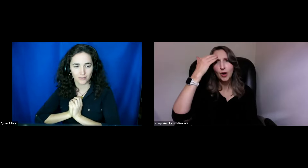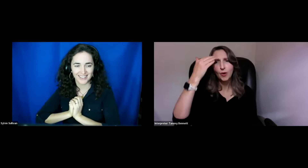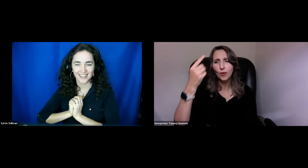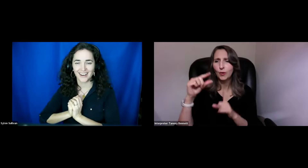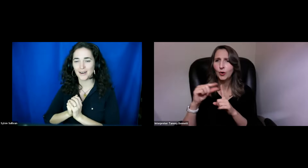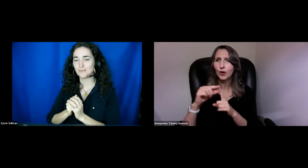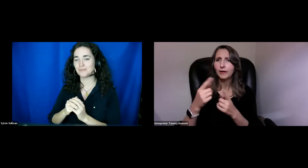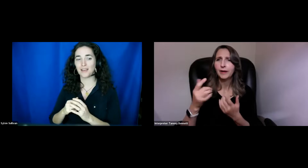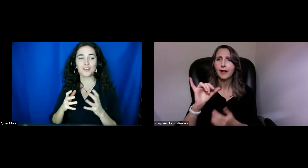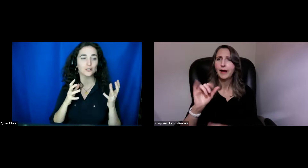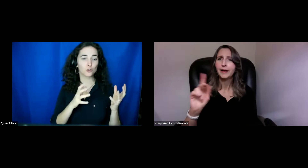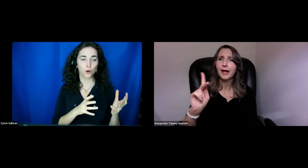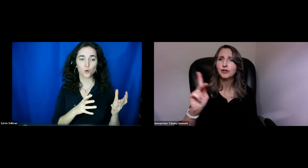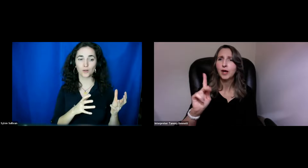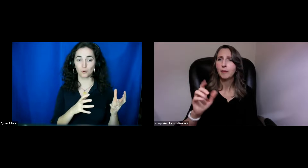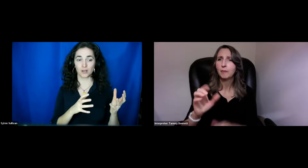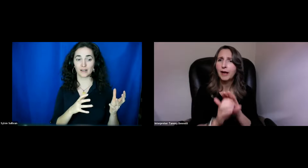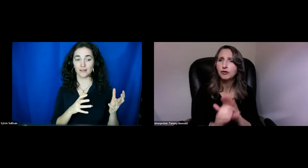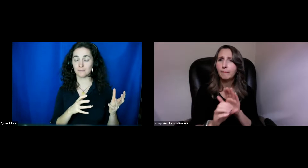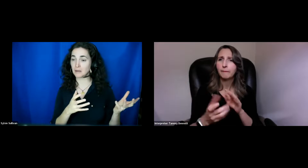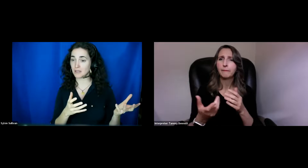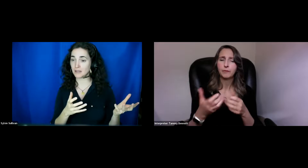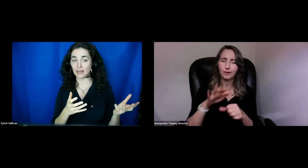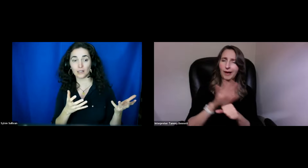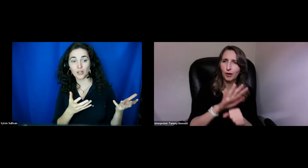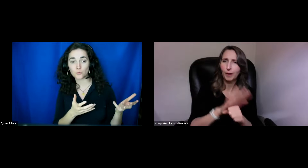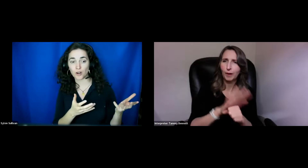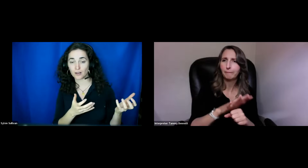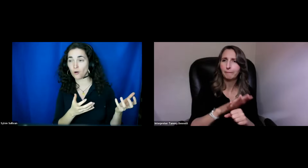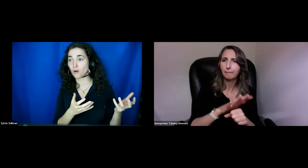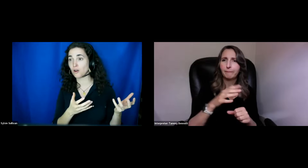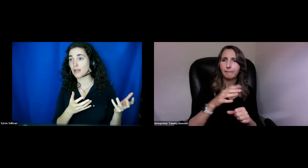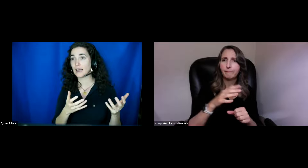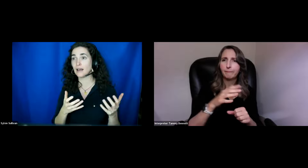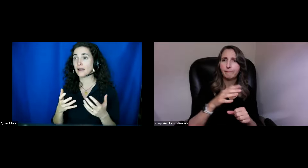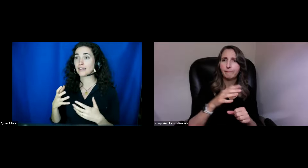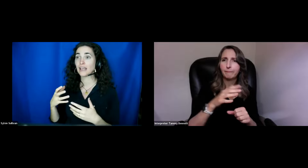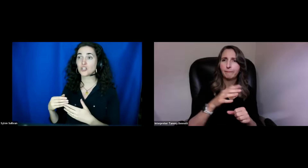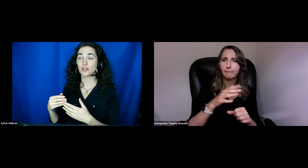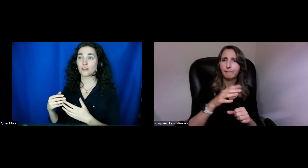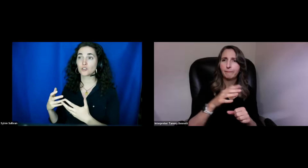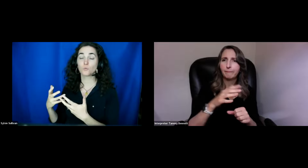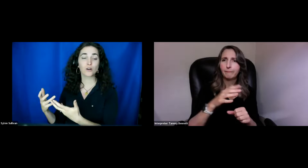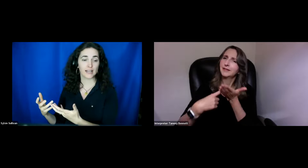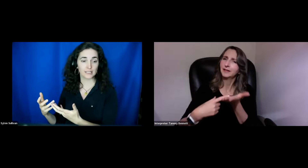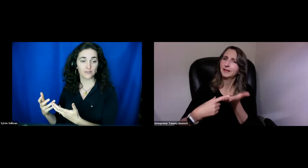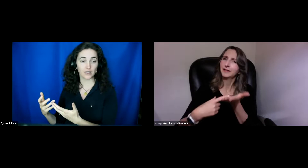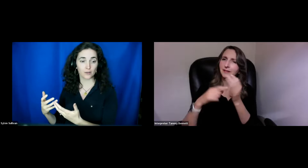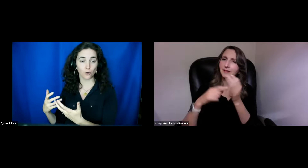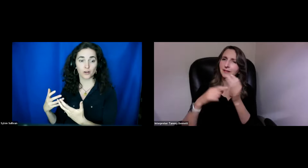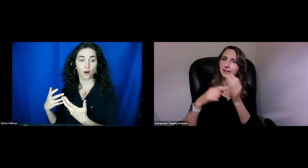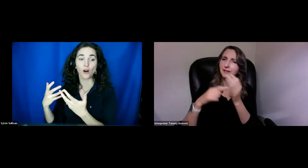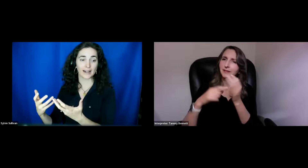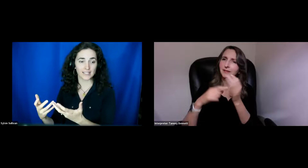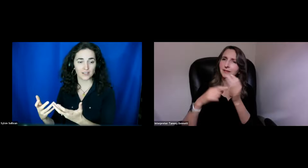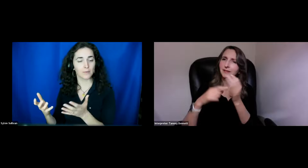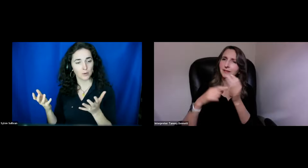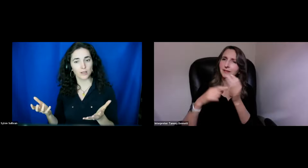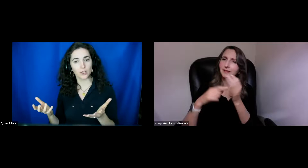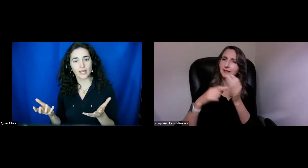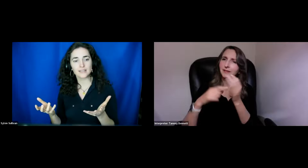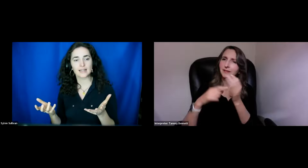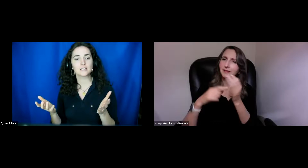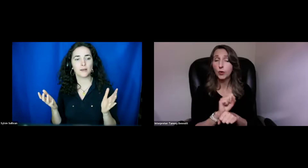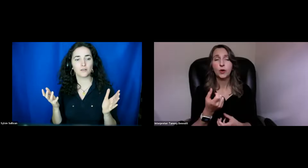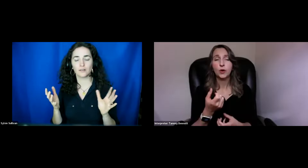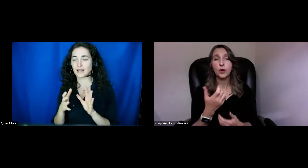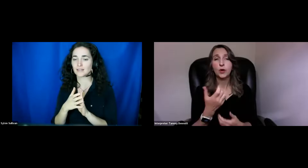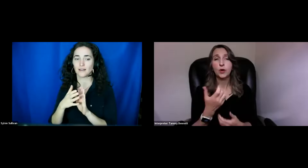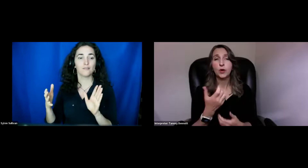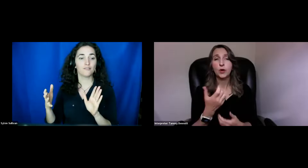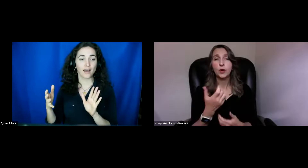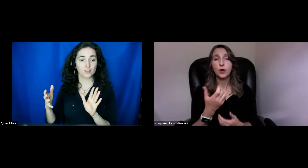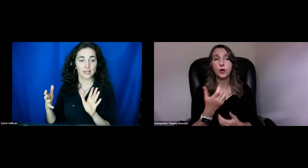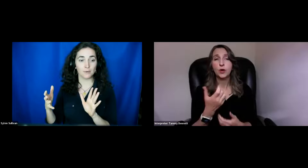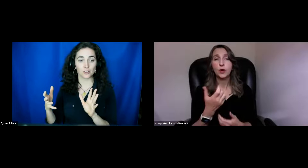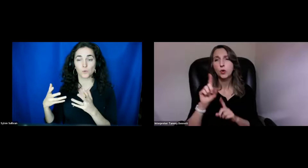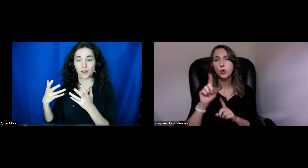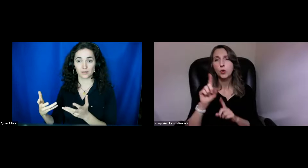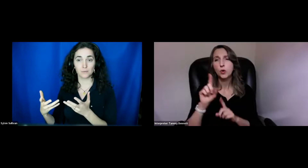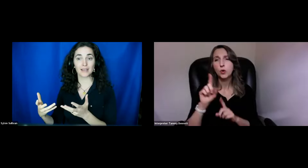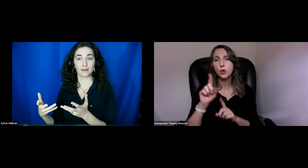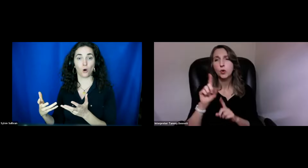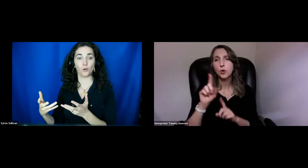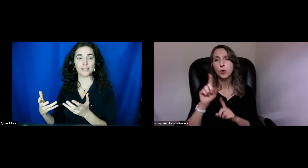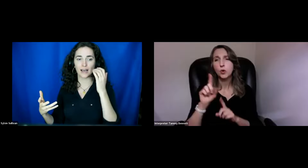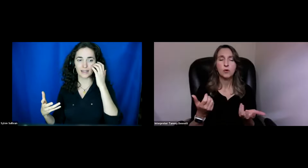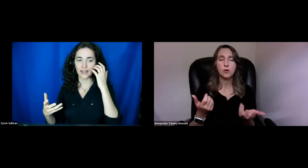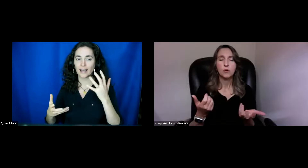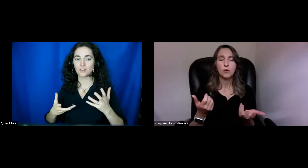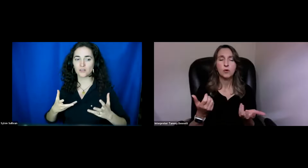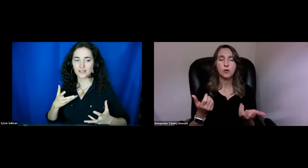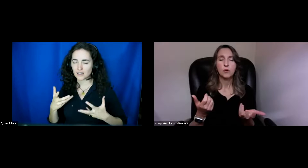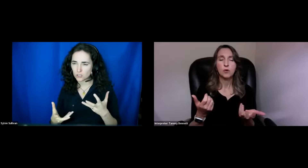ketchup. if you get to work one morning, maybe at a lunch break or engaging in a sports activity or an art activity, maybe you can say, let's spend the next 5 or 10 minutes, without speaking but only signing and